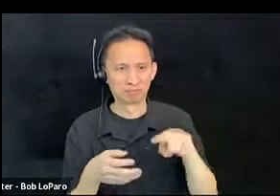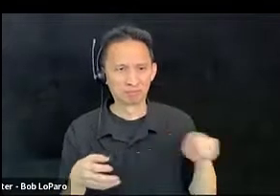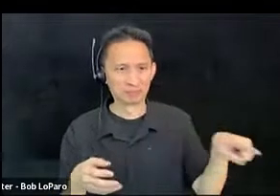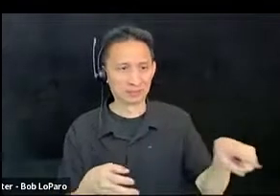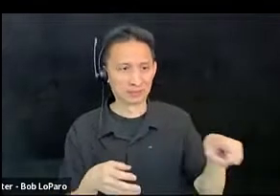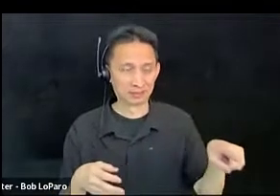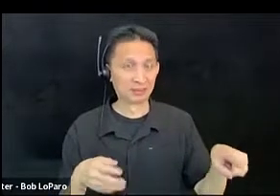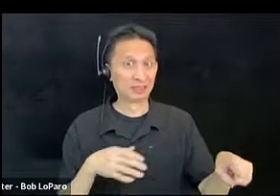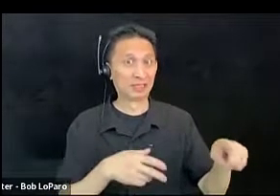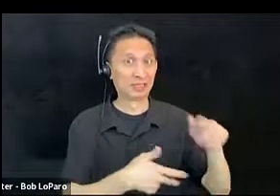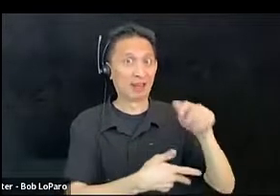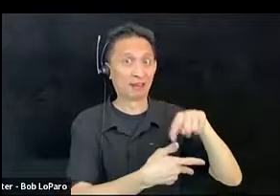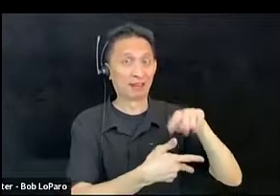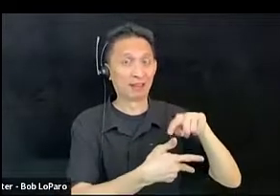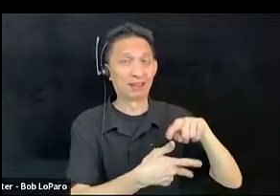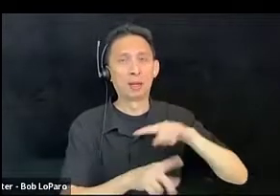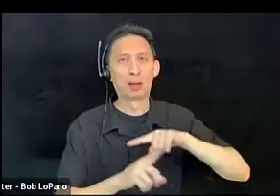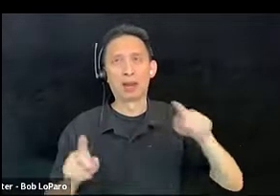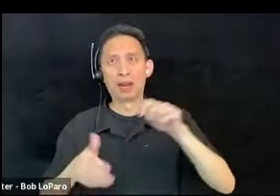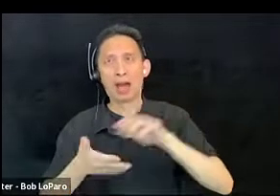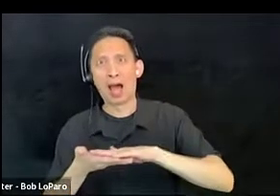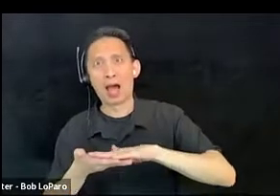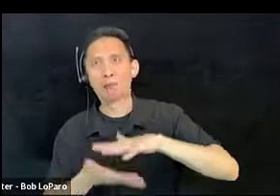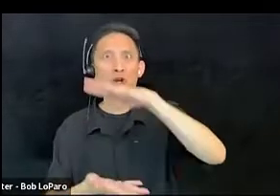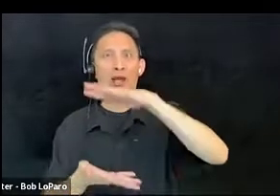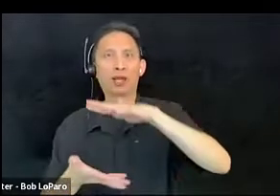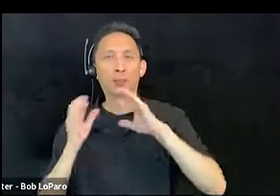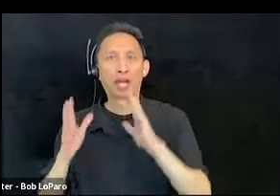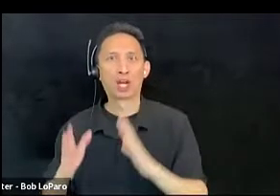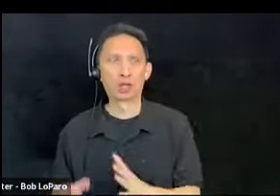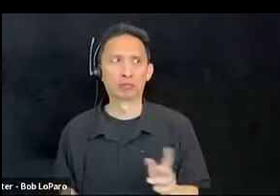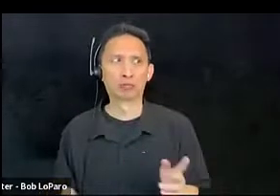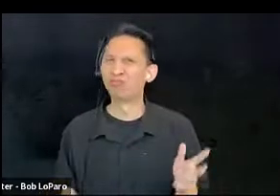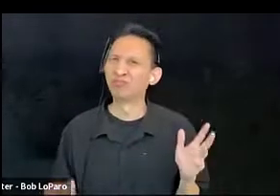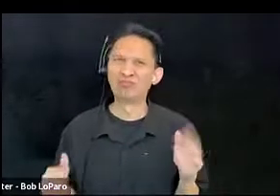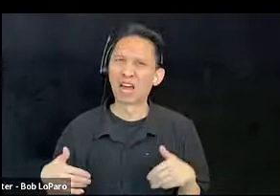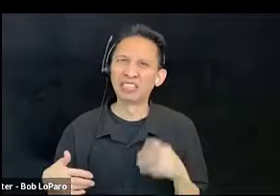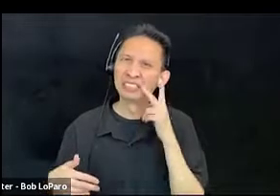but everything we know about CVI suggests that there's really no connection